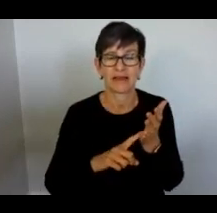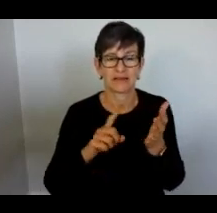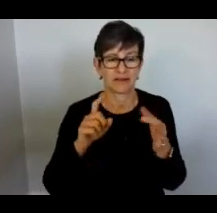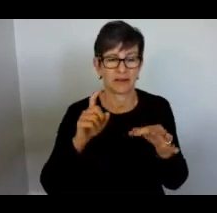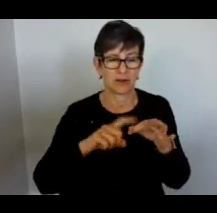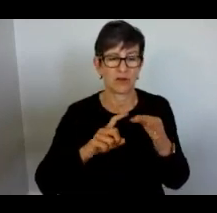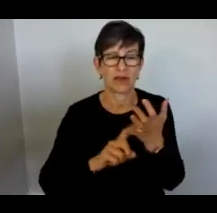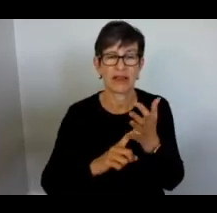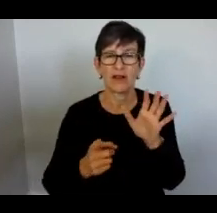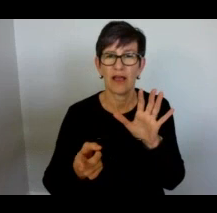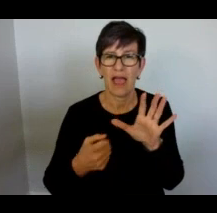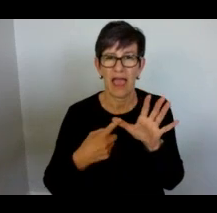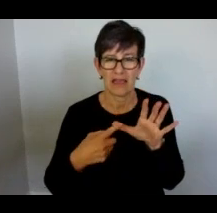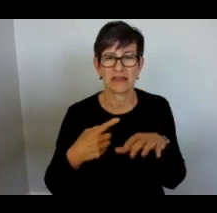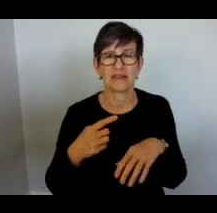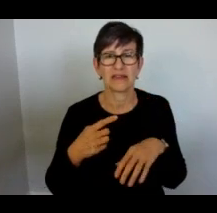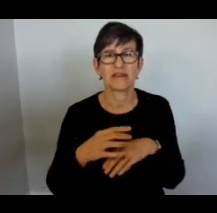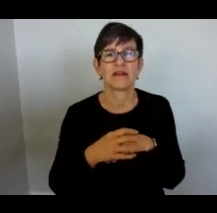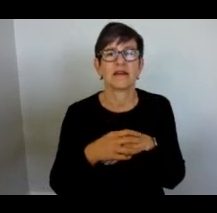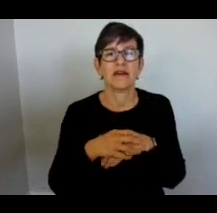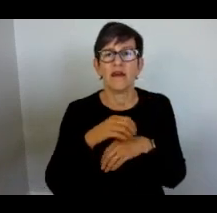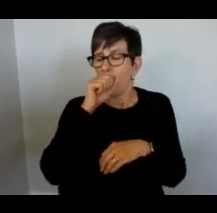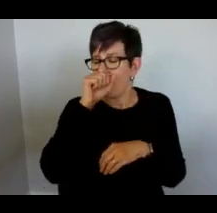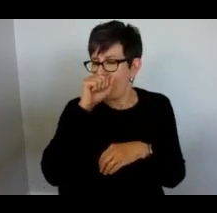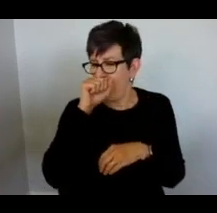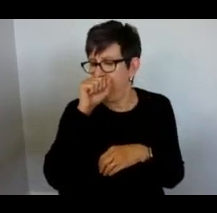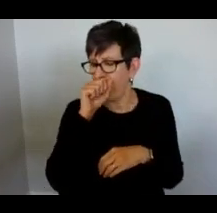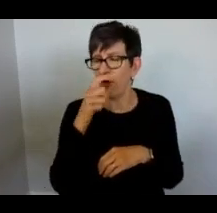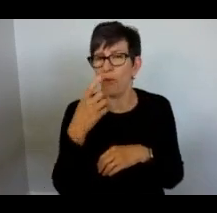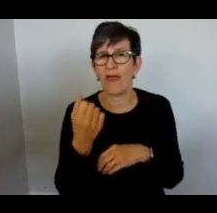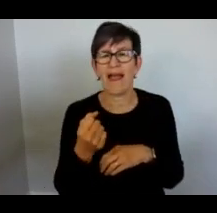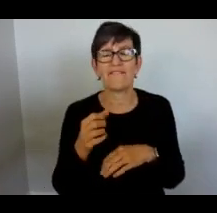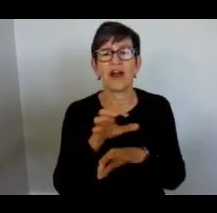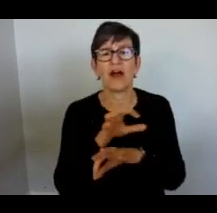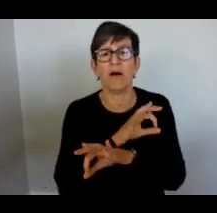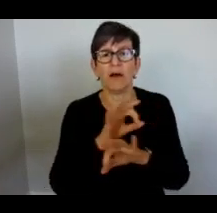there's something that we can do to assist your client, if they're in the early stage I guess with